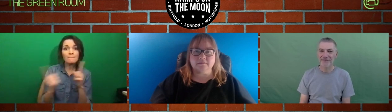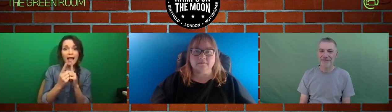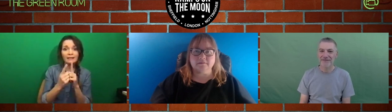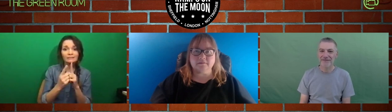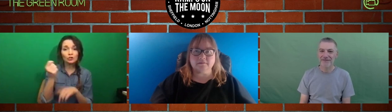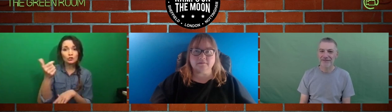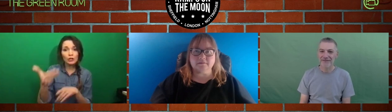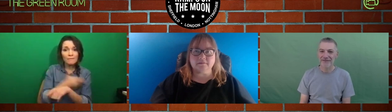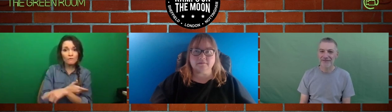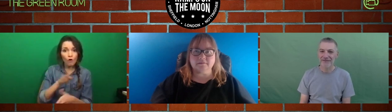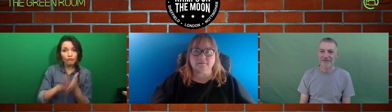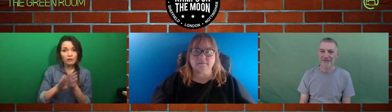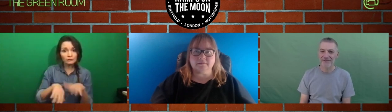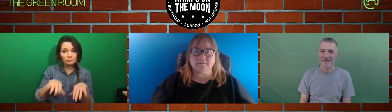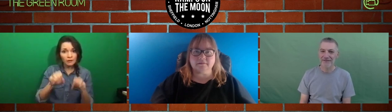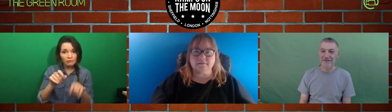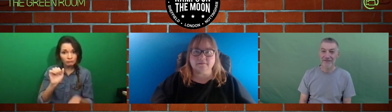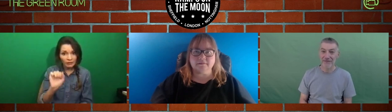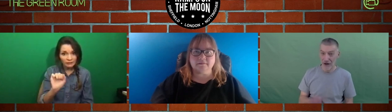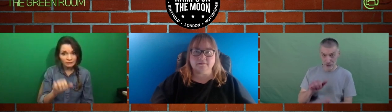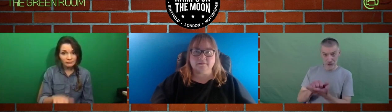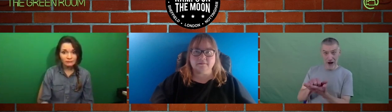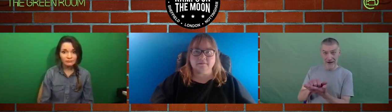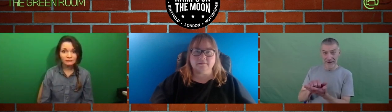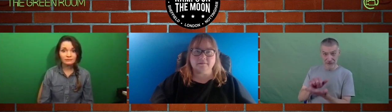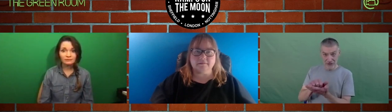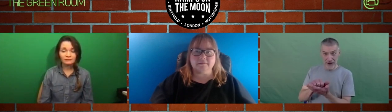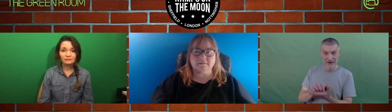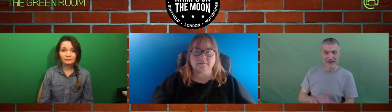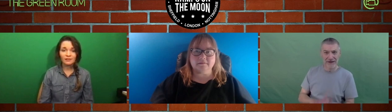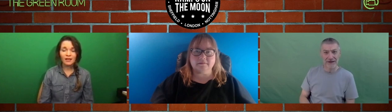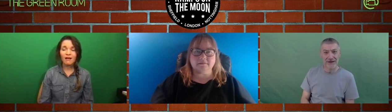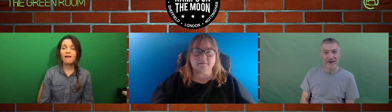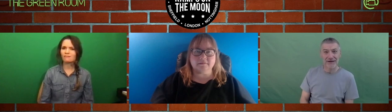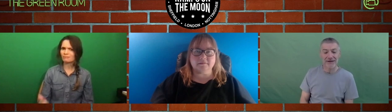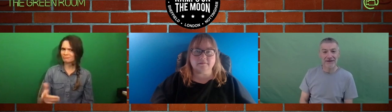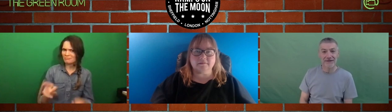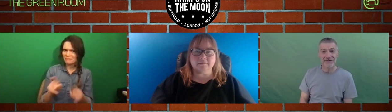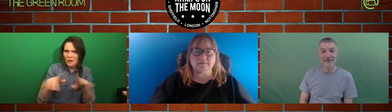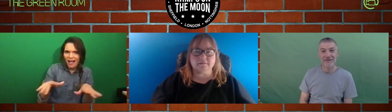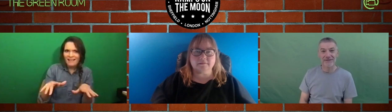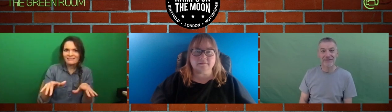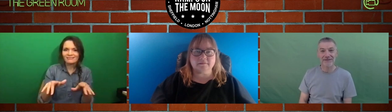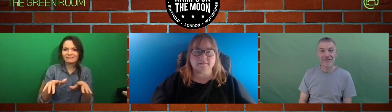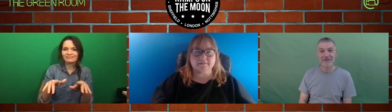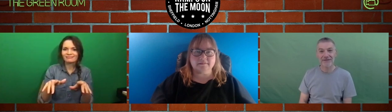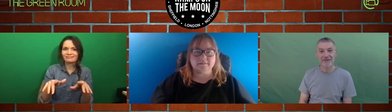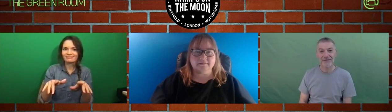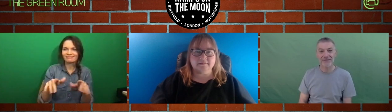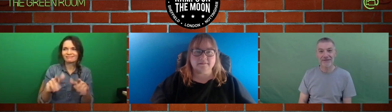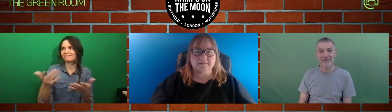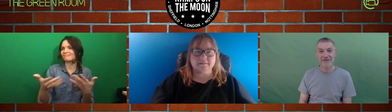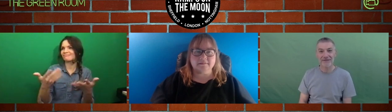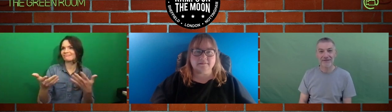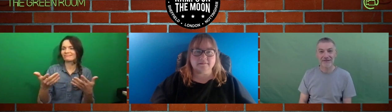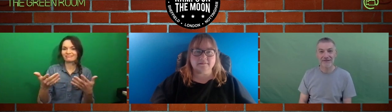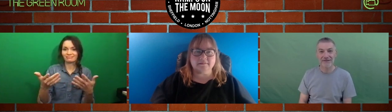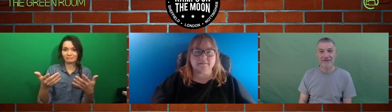right? RH: Yeah that's right yeah So how was that? Is that a scary thing? Is that an